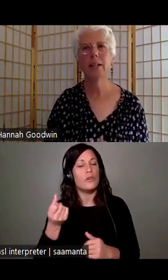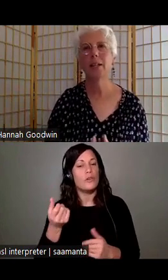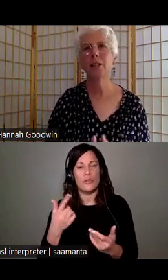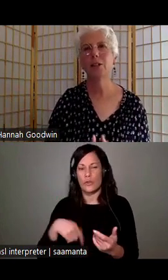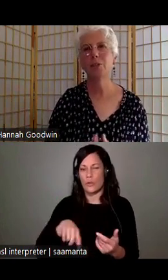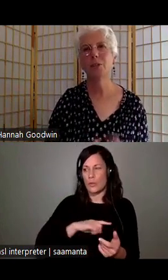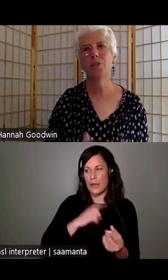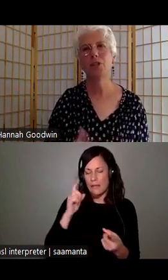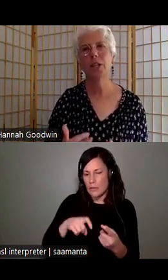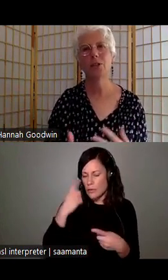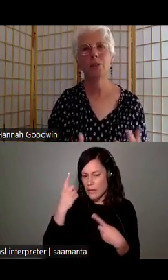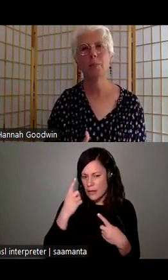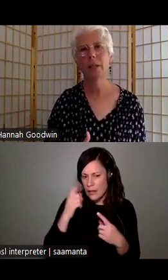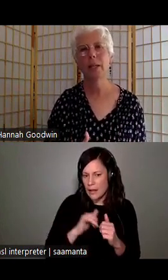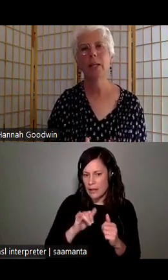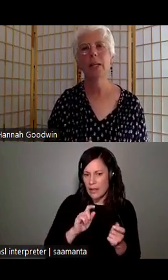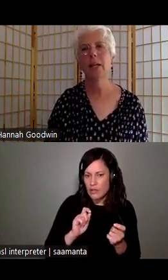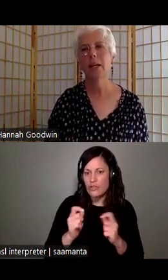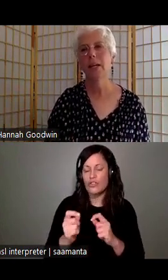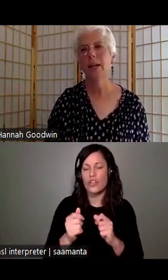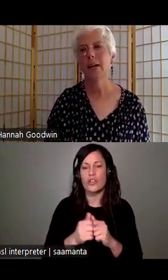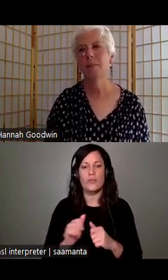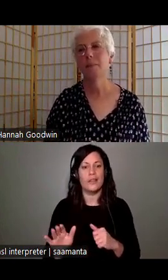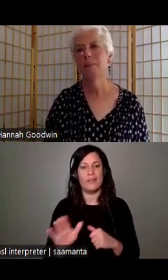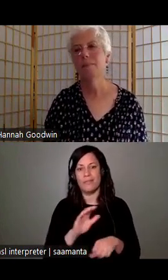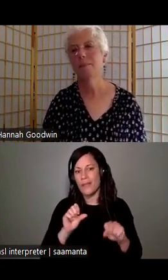in terms of changes of ability is a big deal.